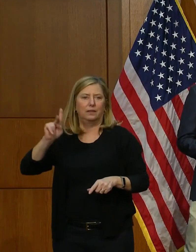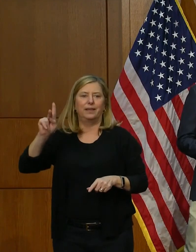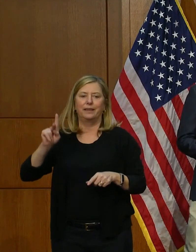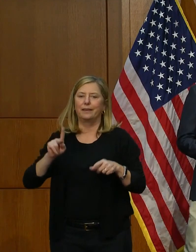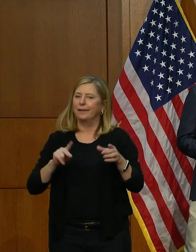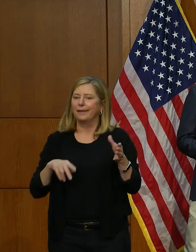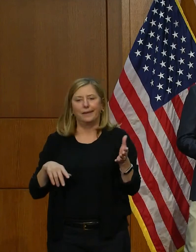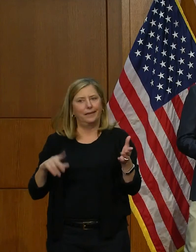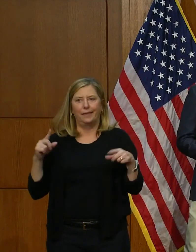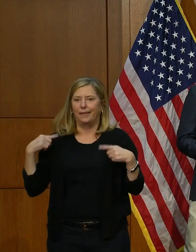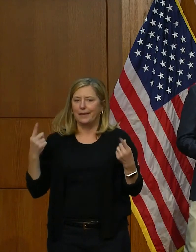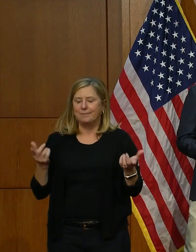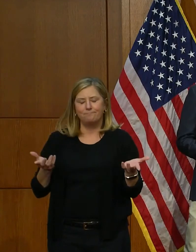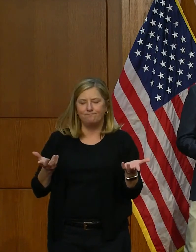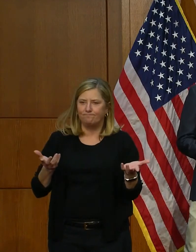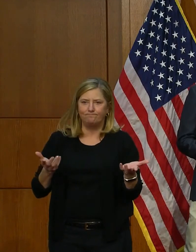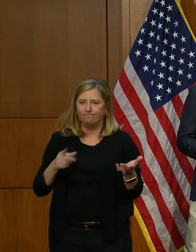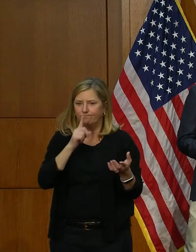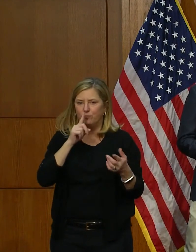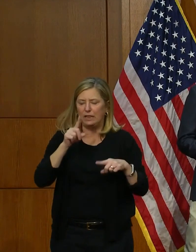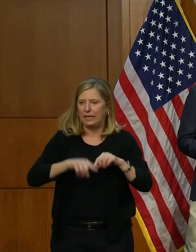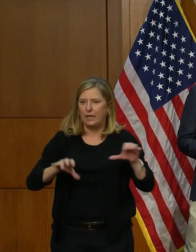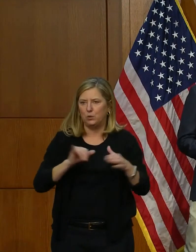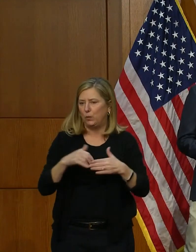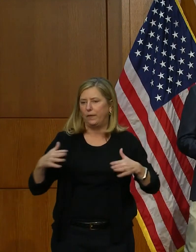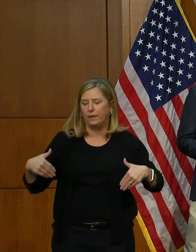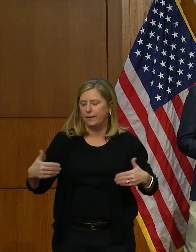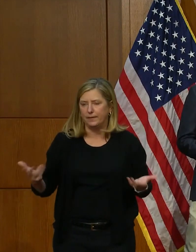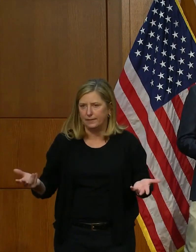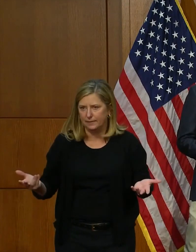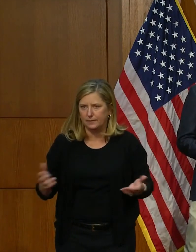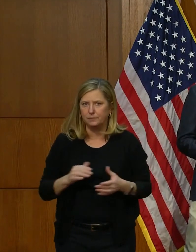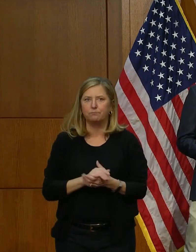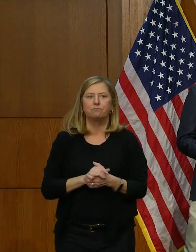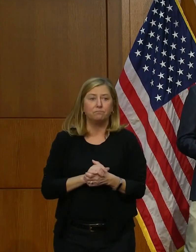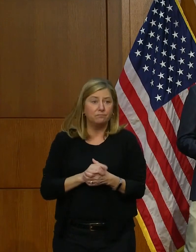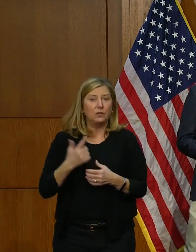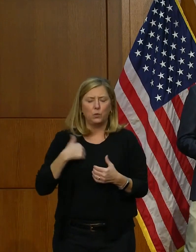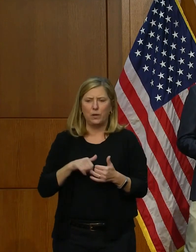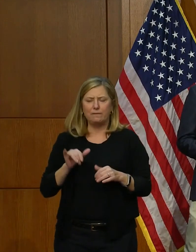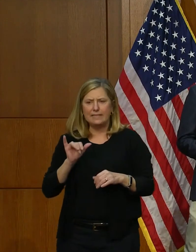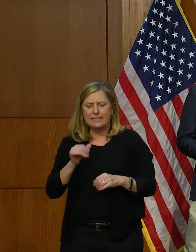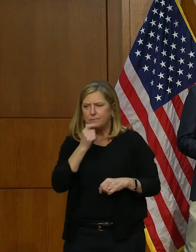WHICH WOULD THEN SINCE SEND HIS LINKS OUT. AGAIN THE VENDOR HAS